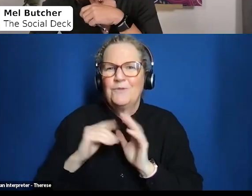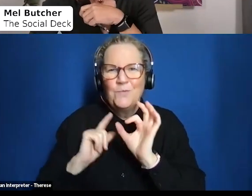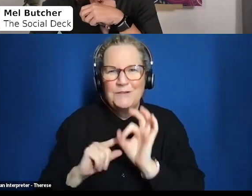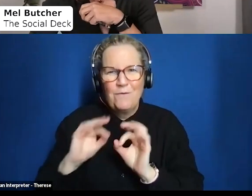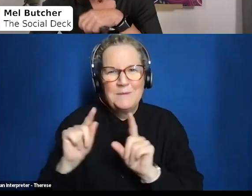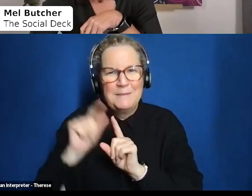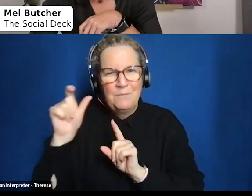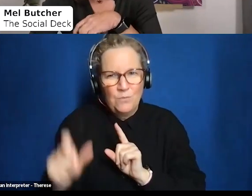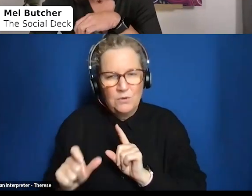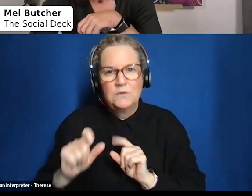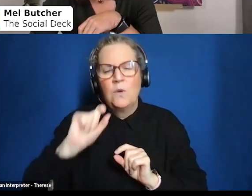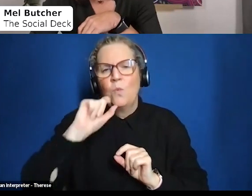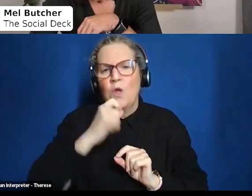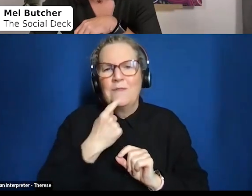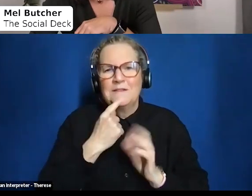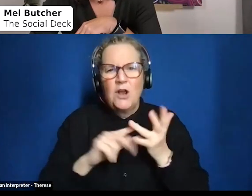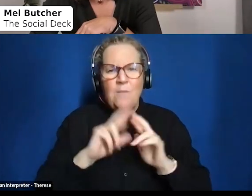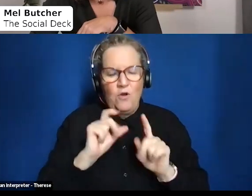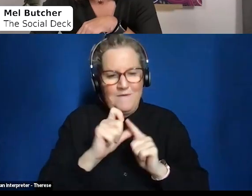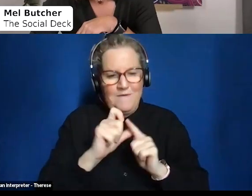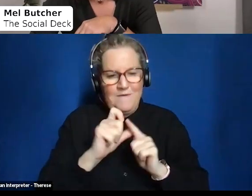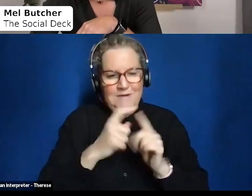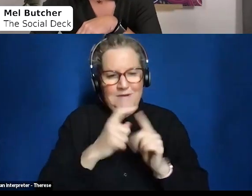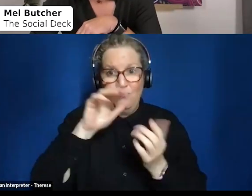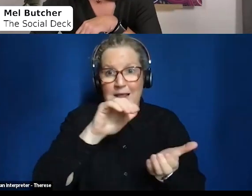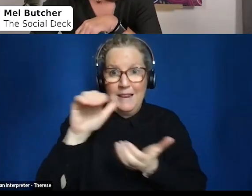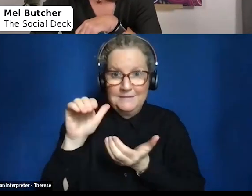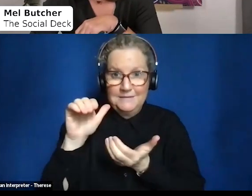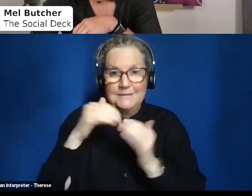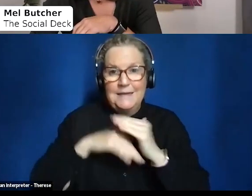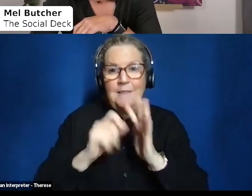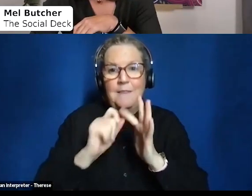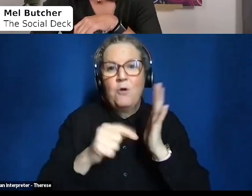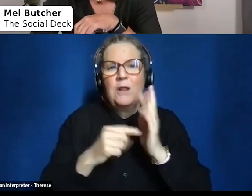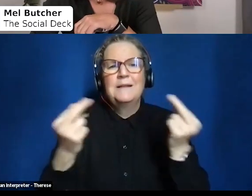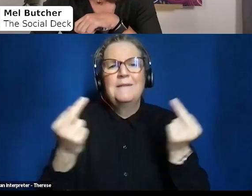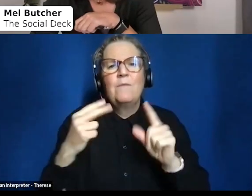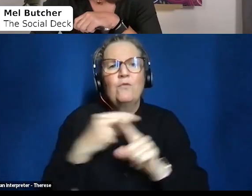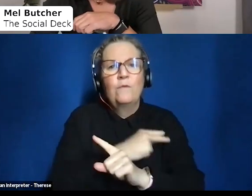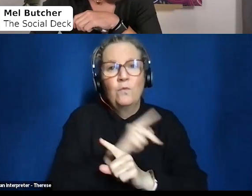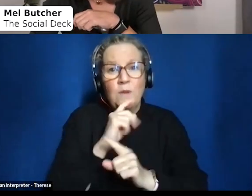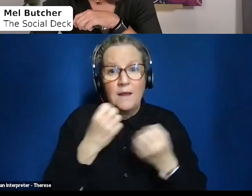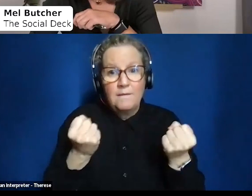will the type of data currently collected in the pilot be available for review?